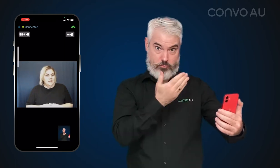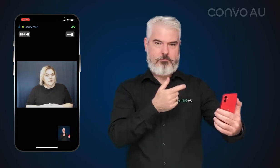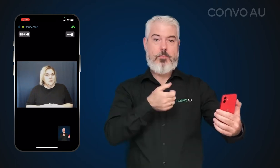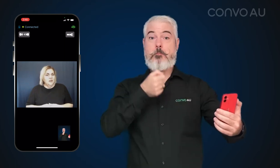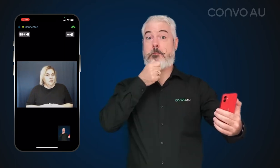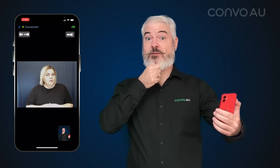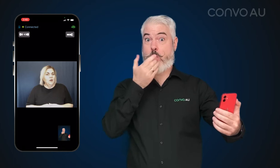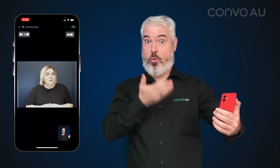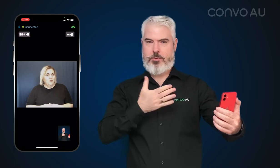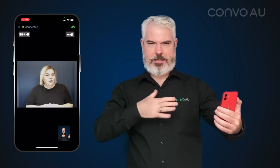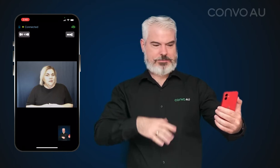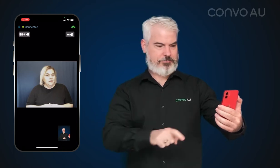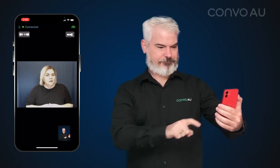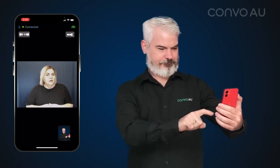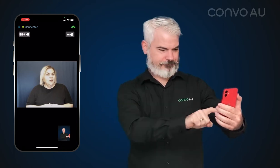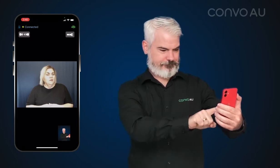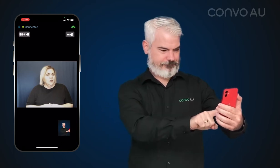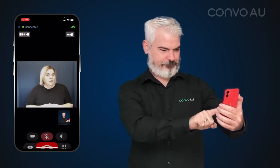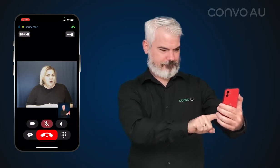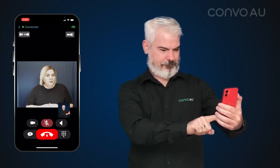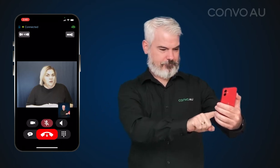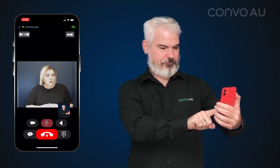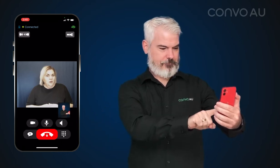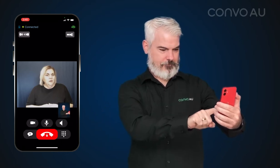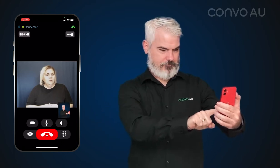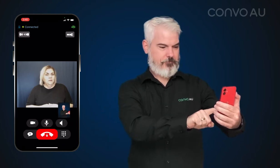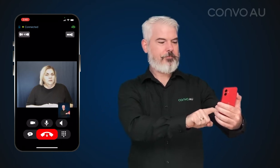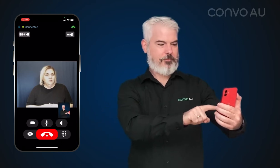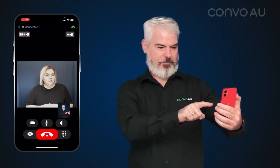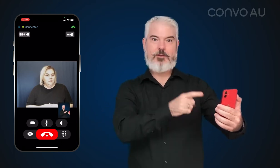make sure your microphone is on,